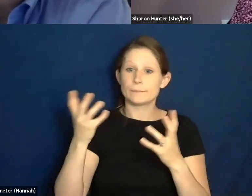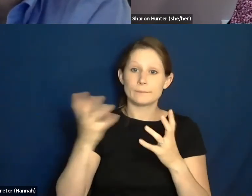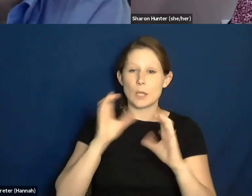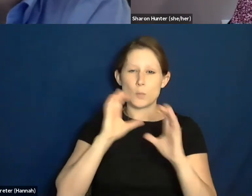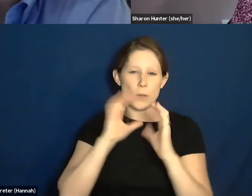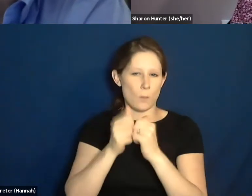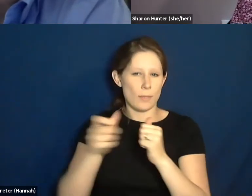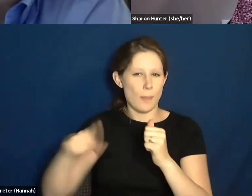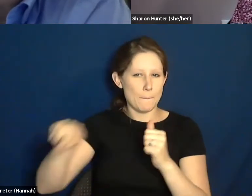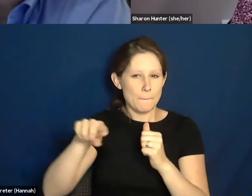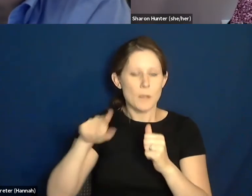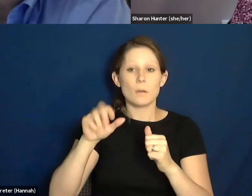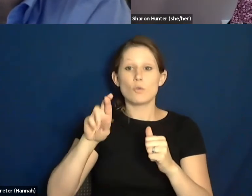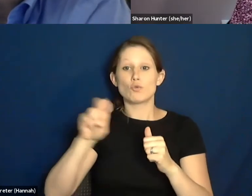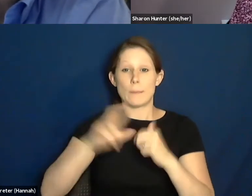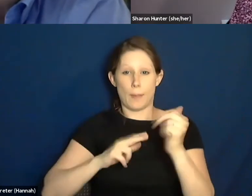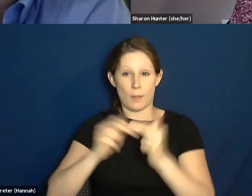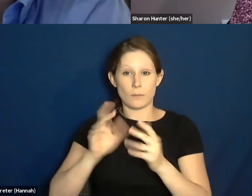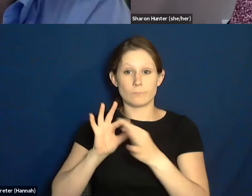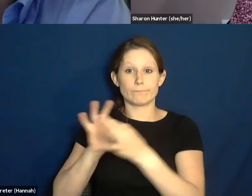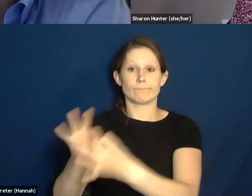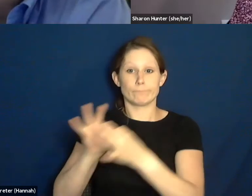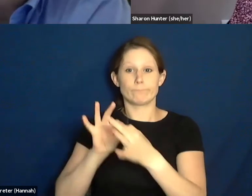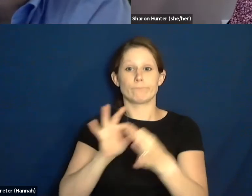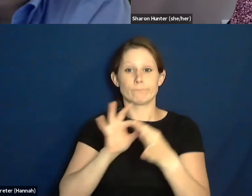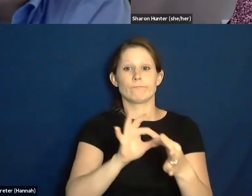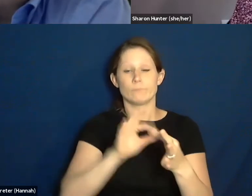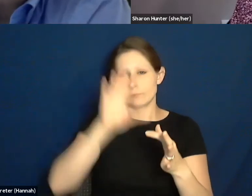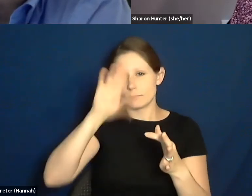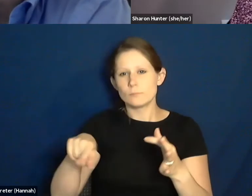you can we build the connections with them so they know who you're doing to come back and are aware